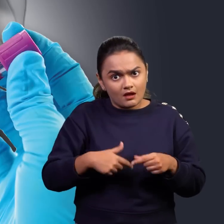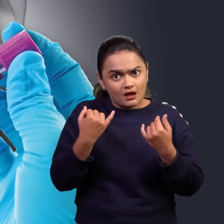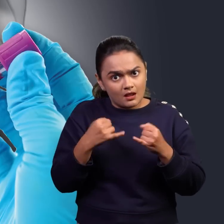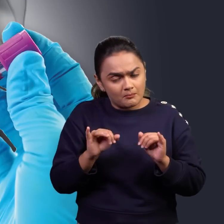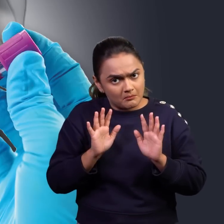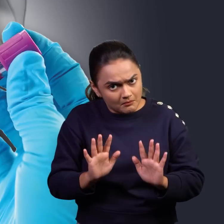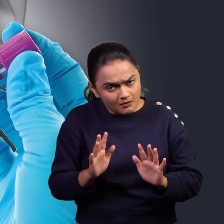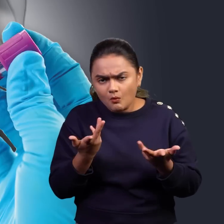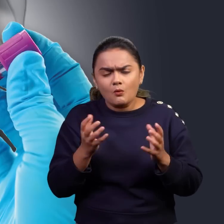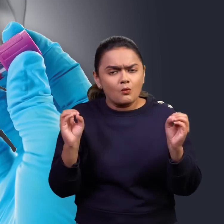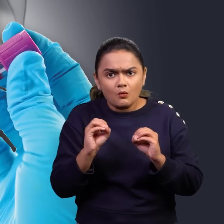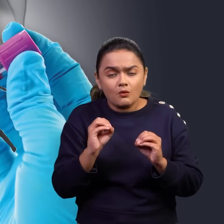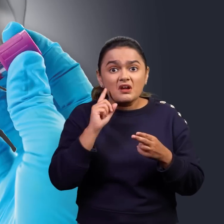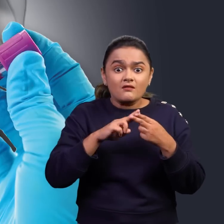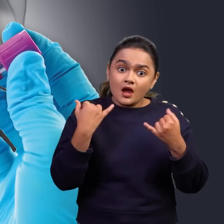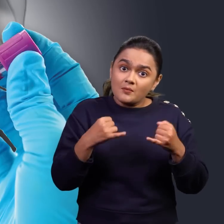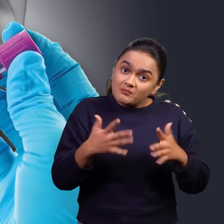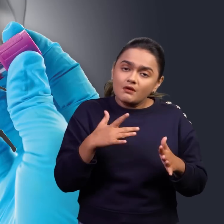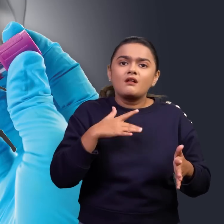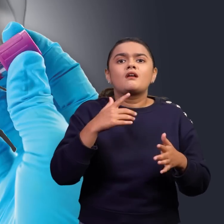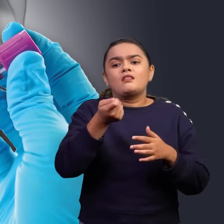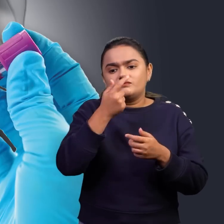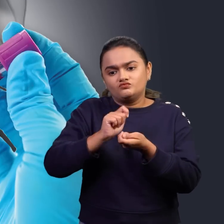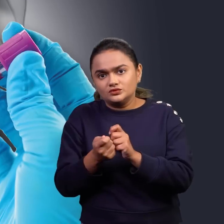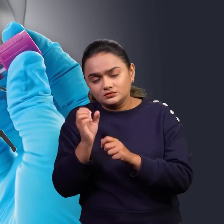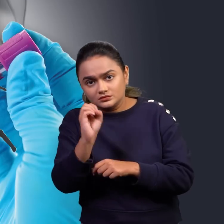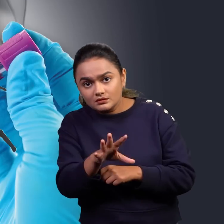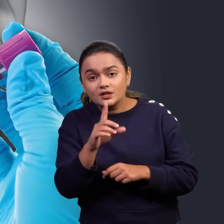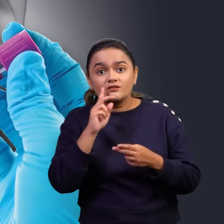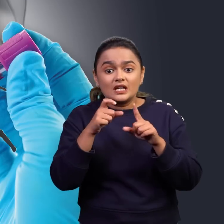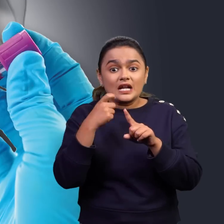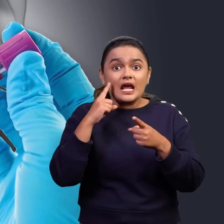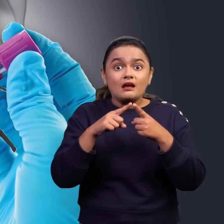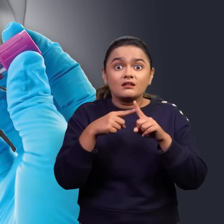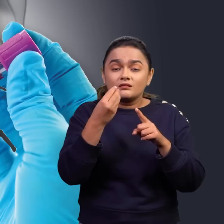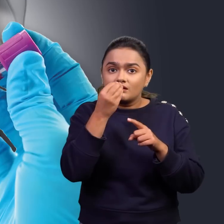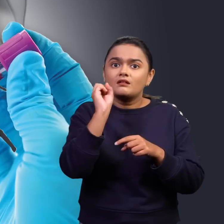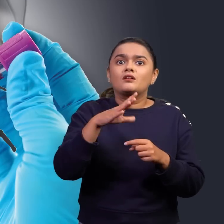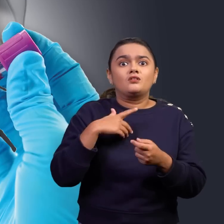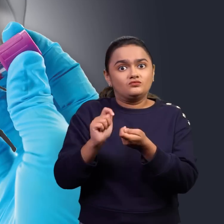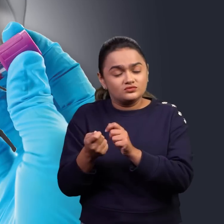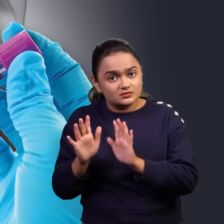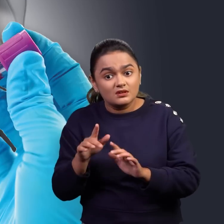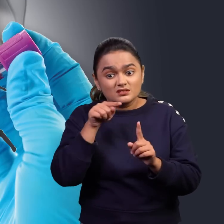Is the liver already affected? If so, then we will be medicated accordingly. Our diet will also change accordingly.